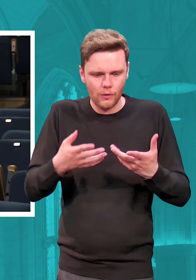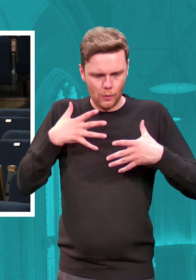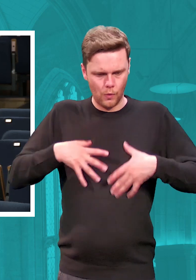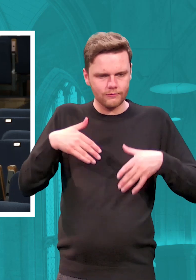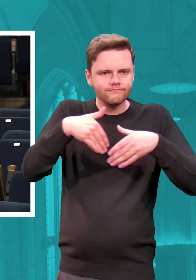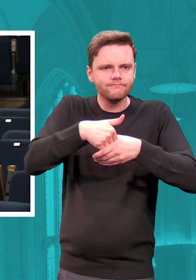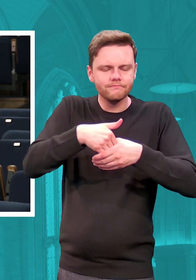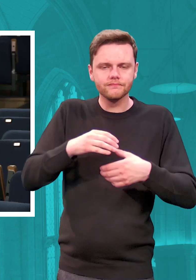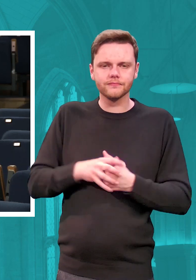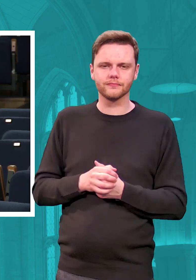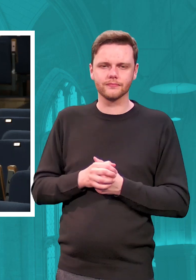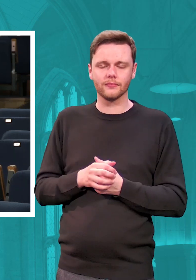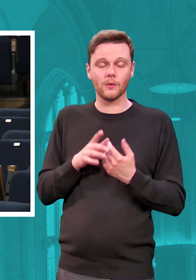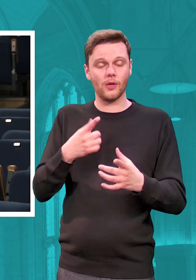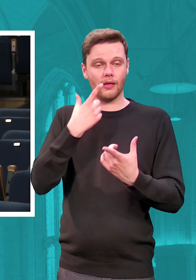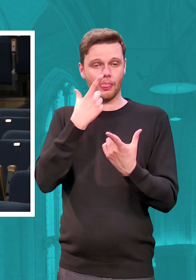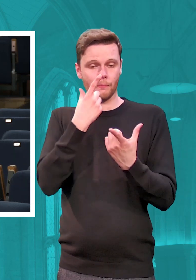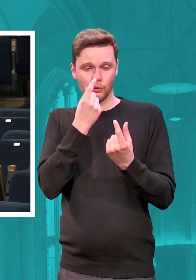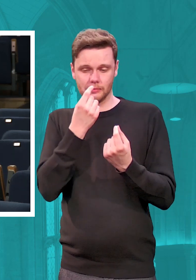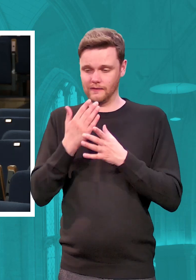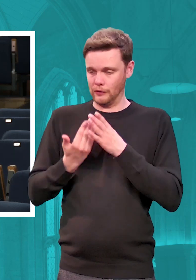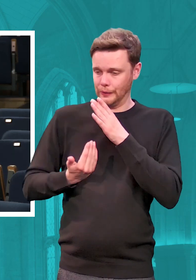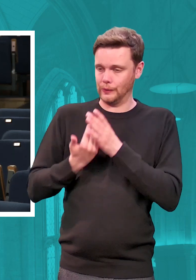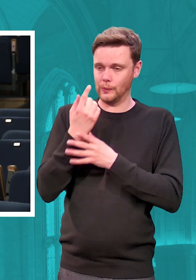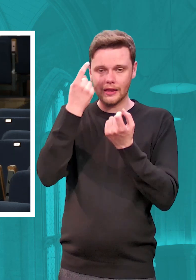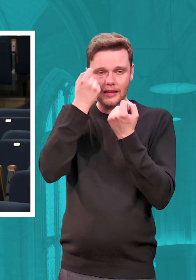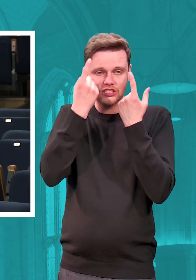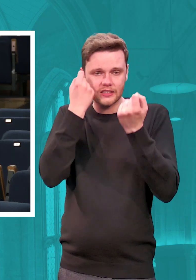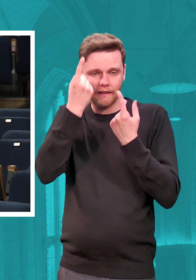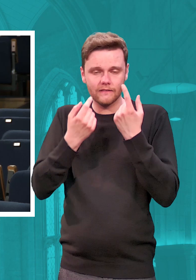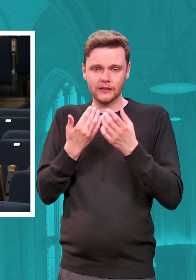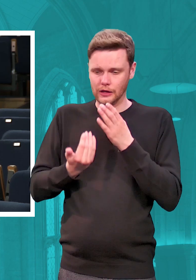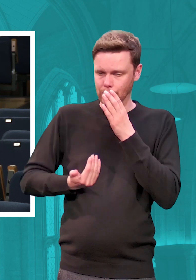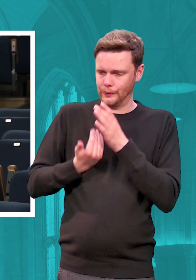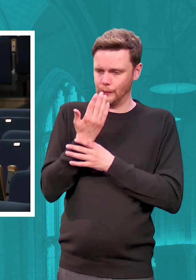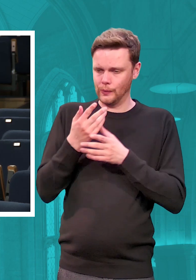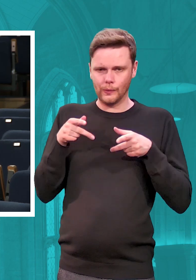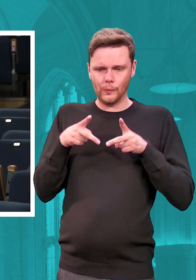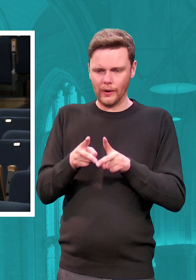And given the possibilities that that are for new initiatives and mission, new forms of church life